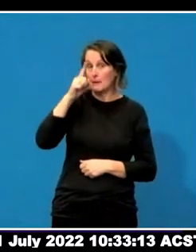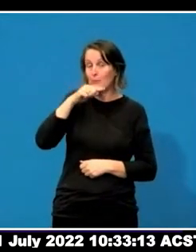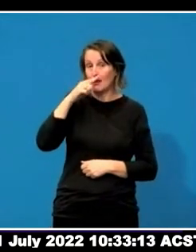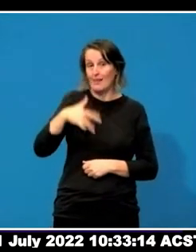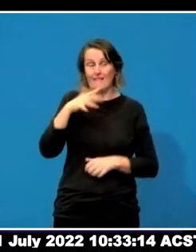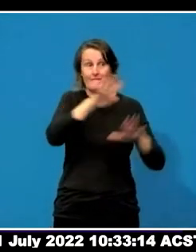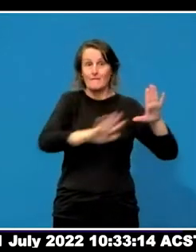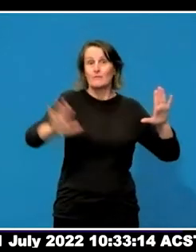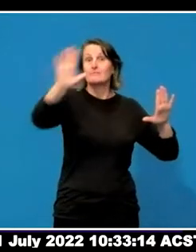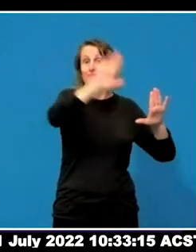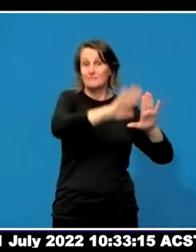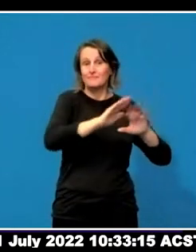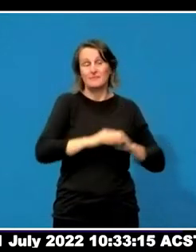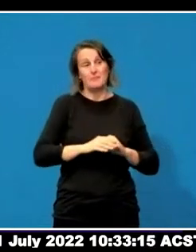200 in each community.